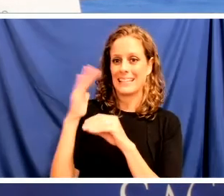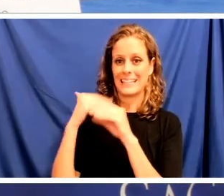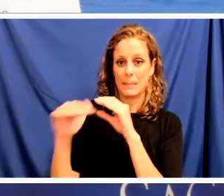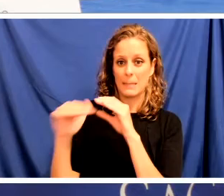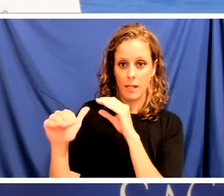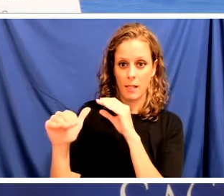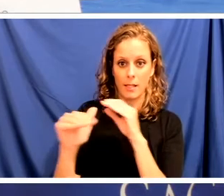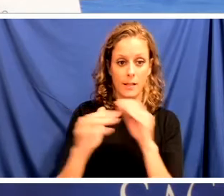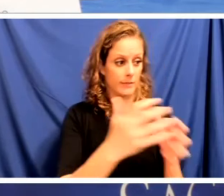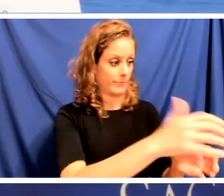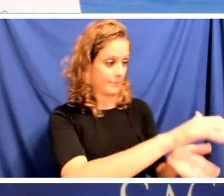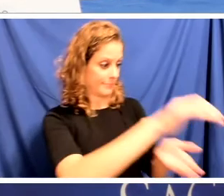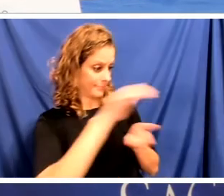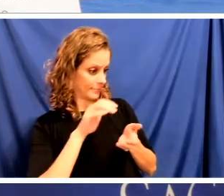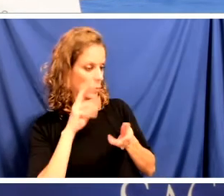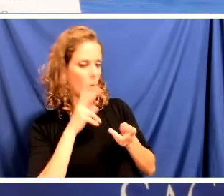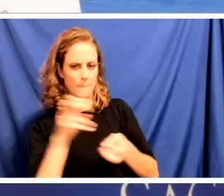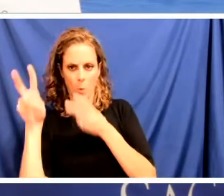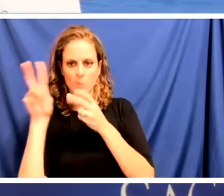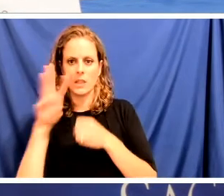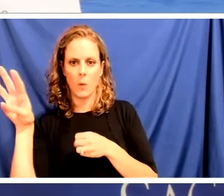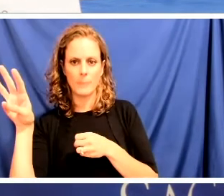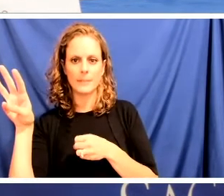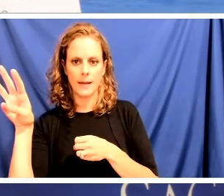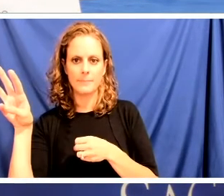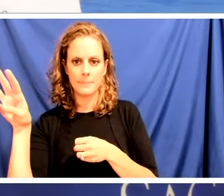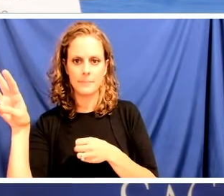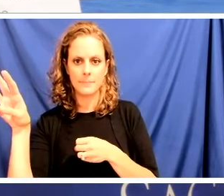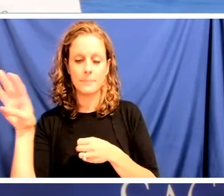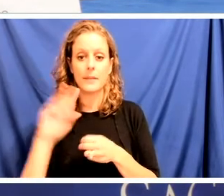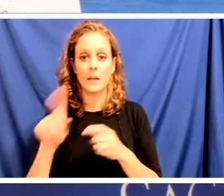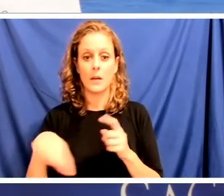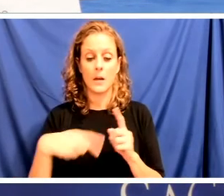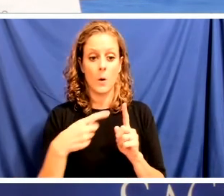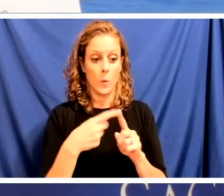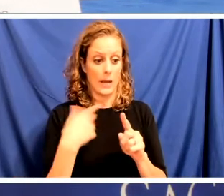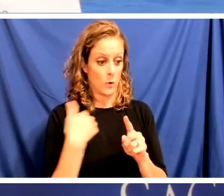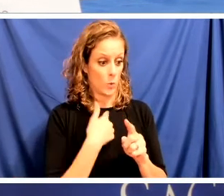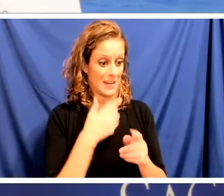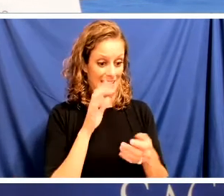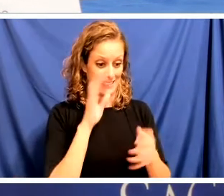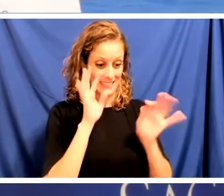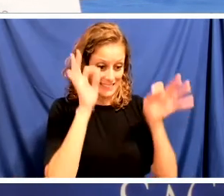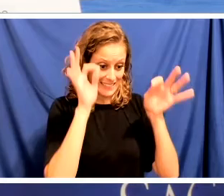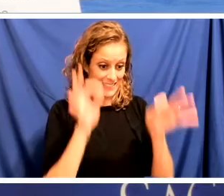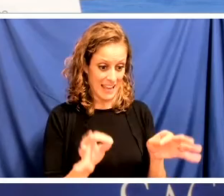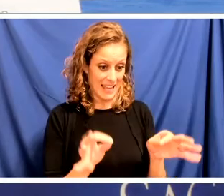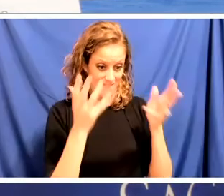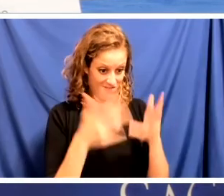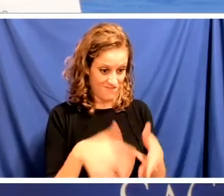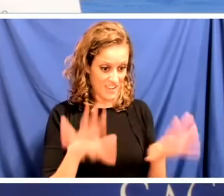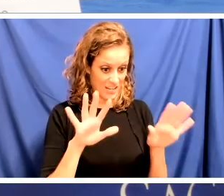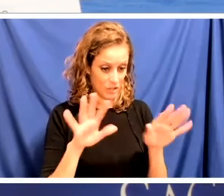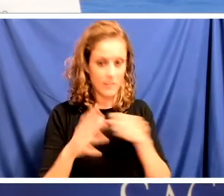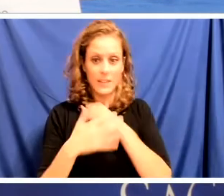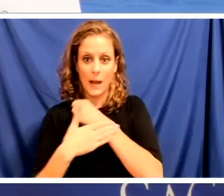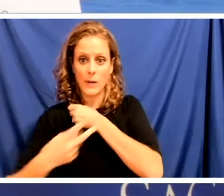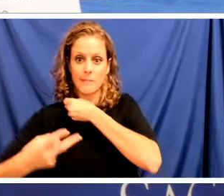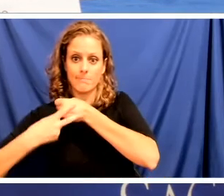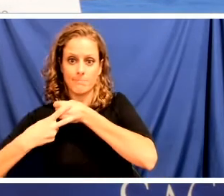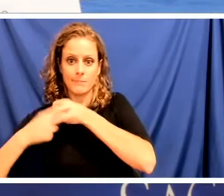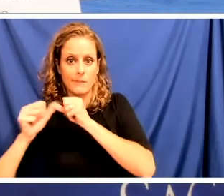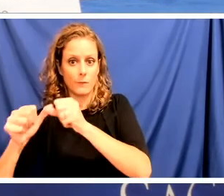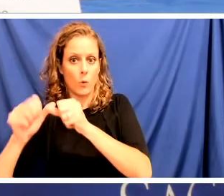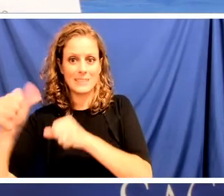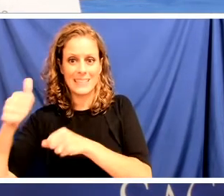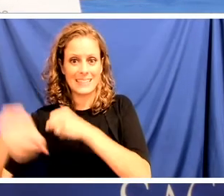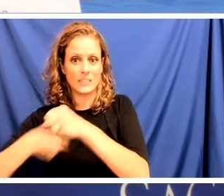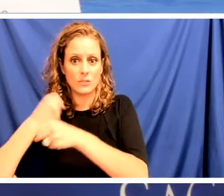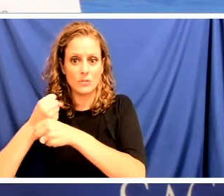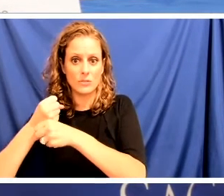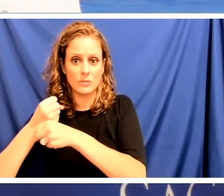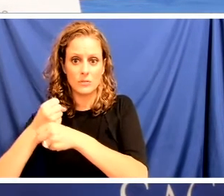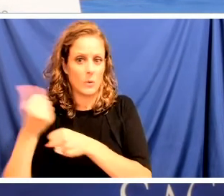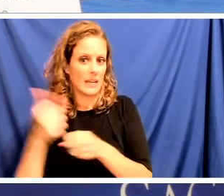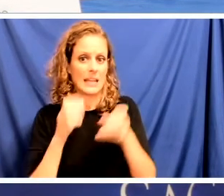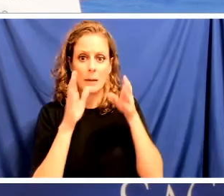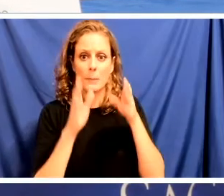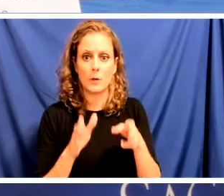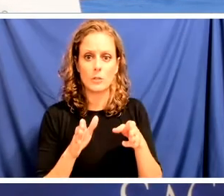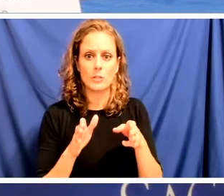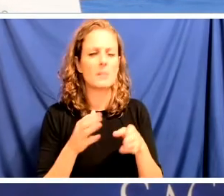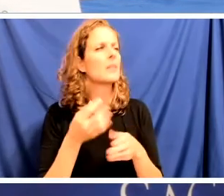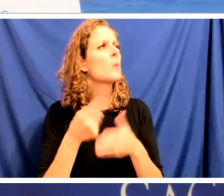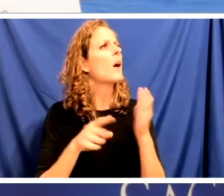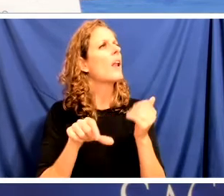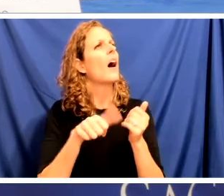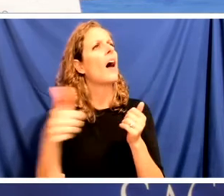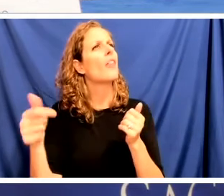SacGov: At the at the end of the process of those those have to be preserved by the county for the next 10 years so anybody can look at it from now until the next time we do redistricting.